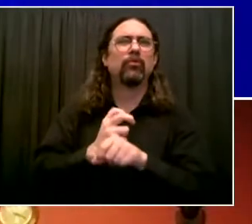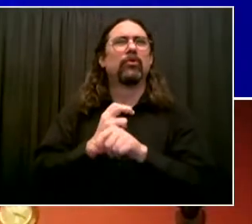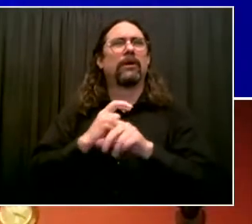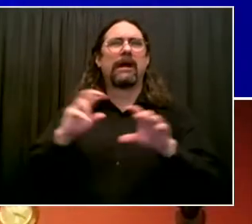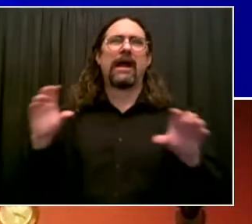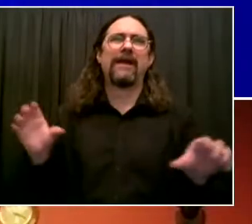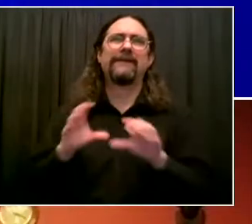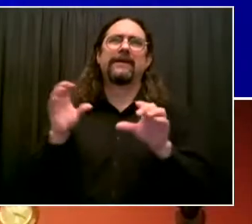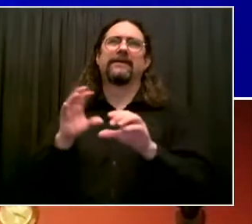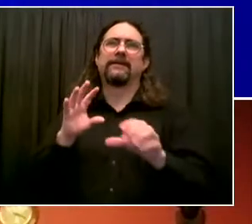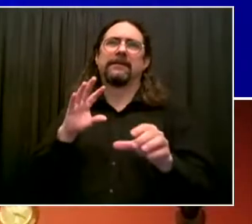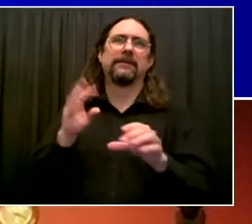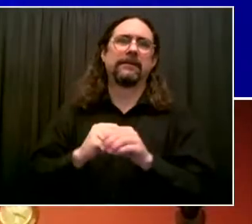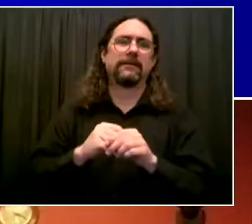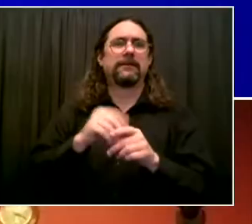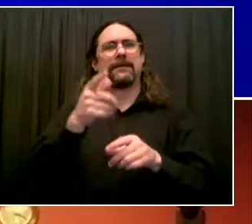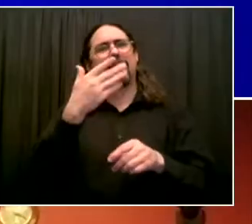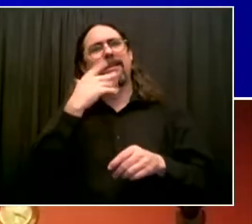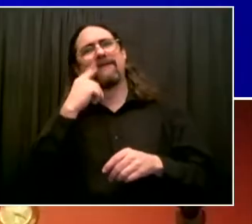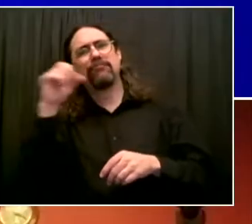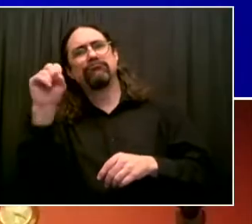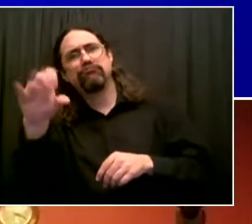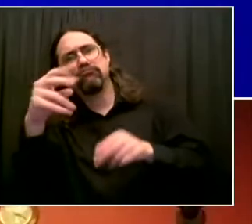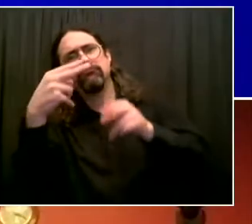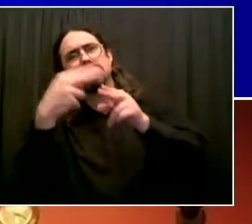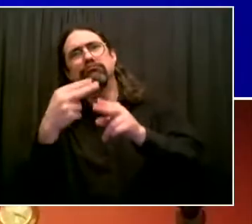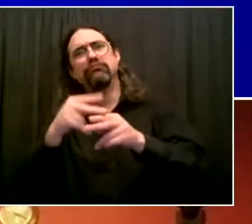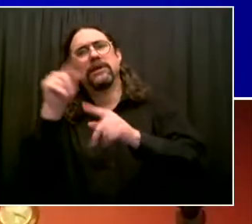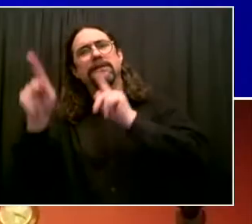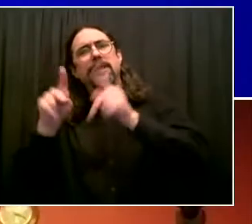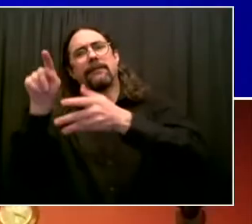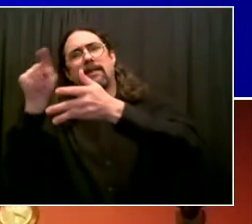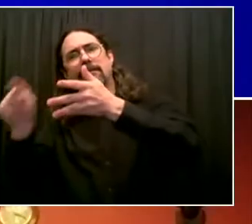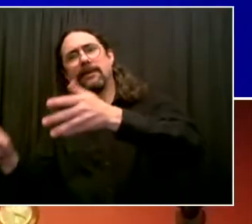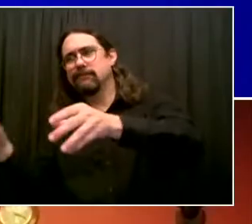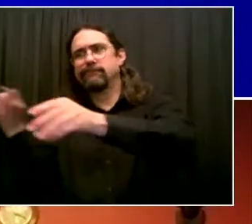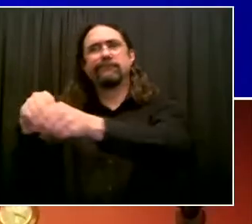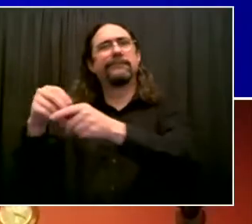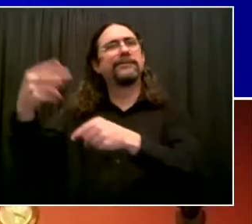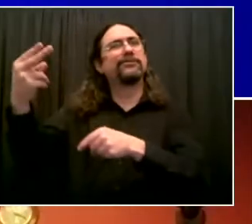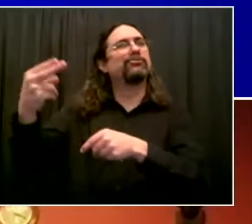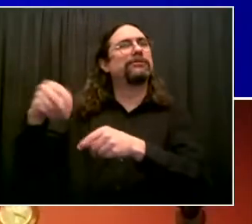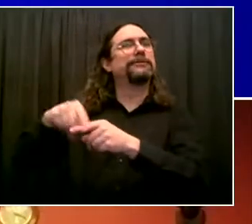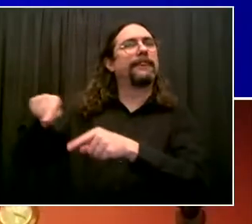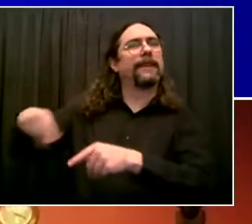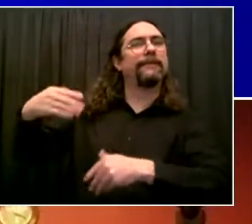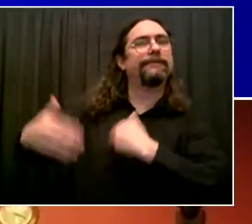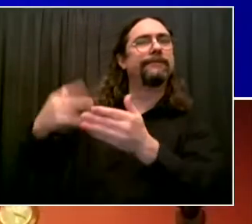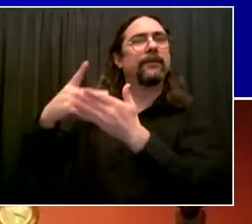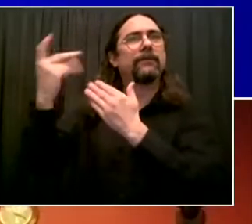DIFFENERCE ANDO S -- I'M GLAD YOU SHOUTED OUT THE NAMES OF